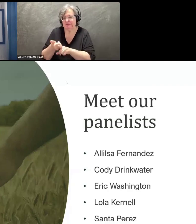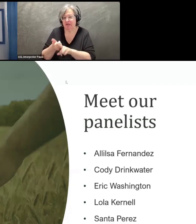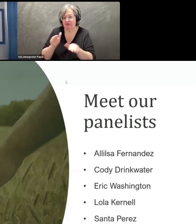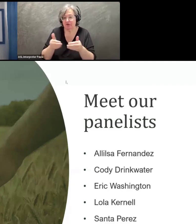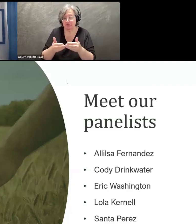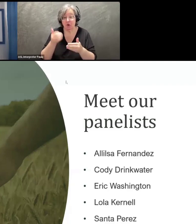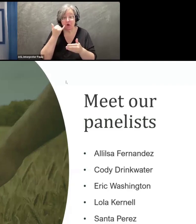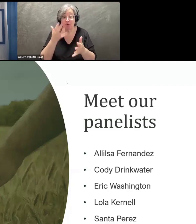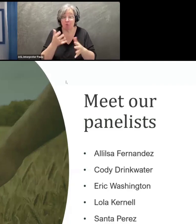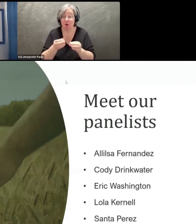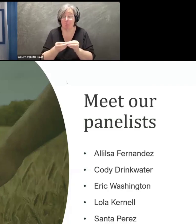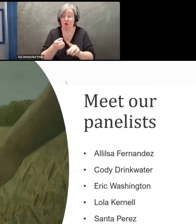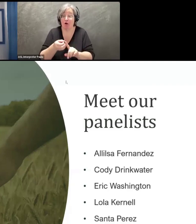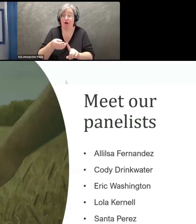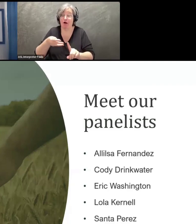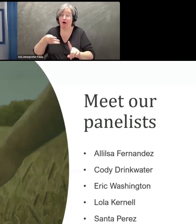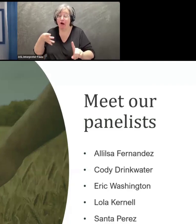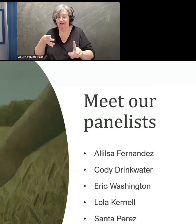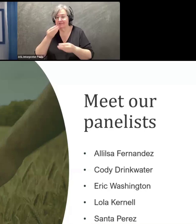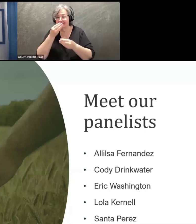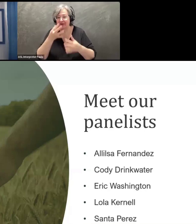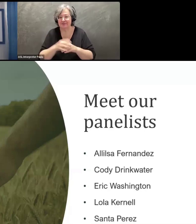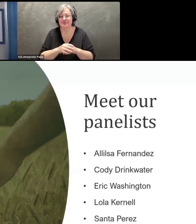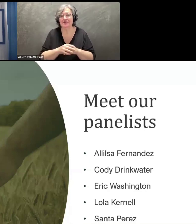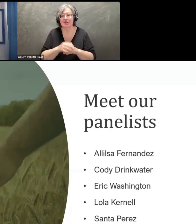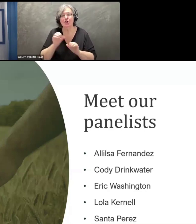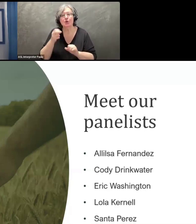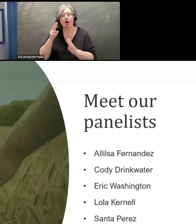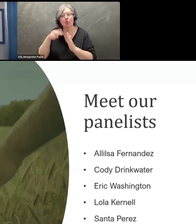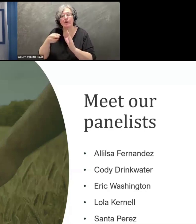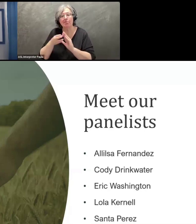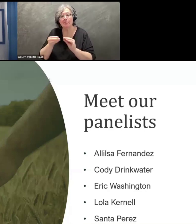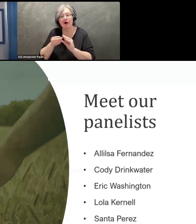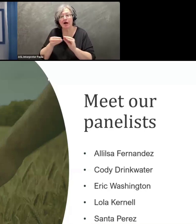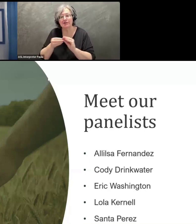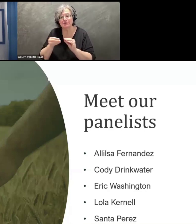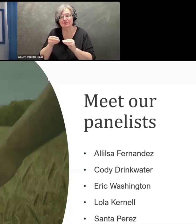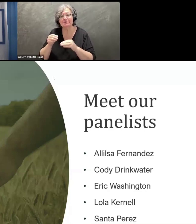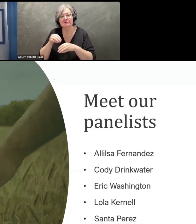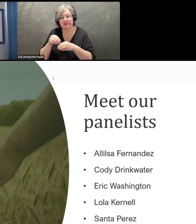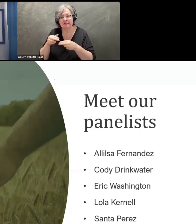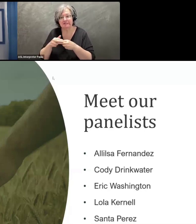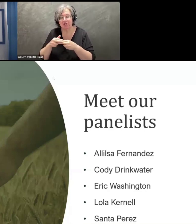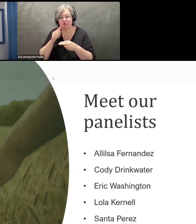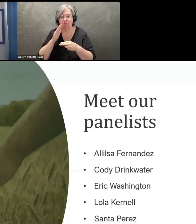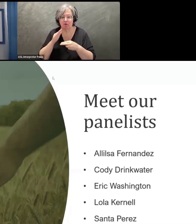you want more detailed information, the bios are available in the slide deck, which will be available on our